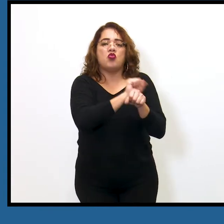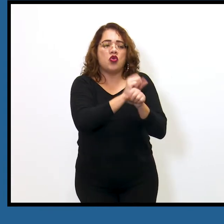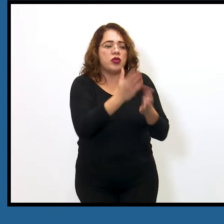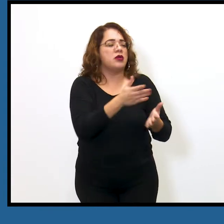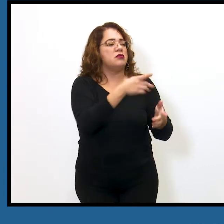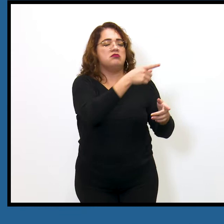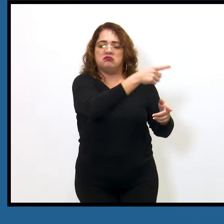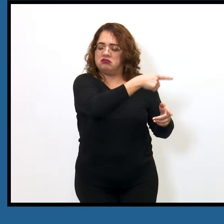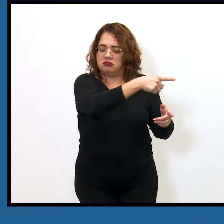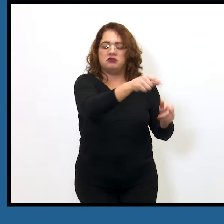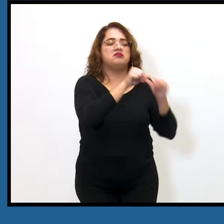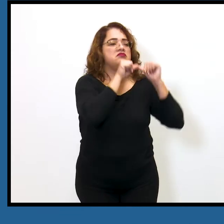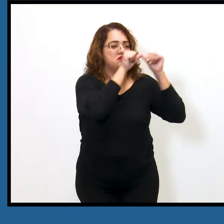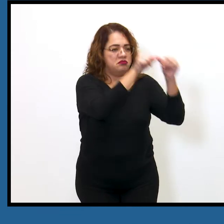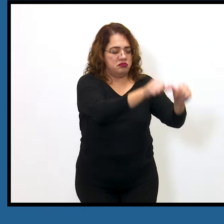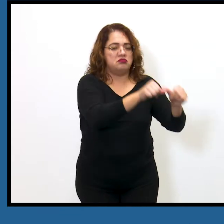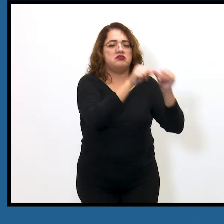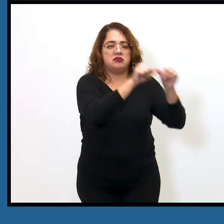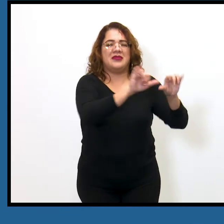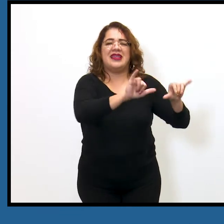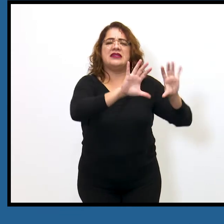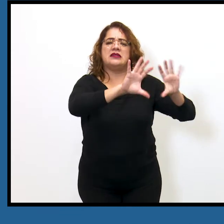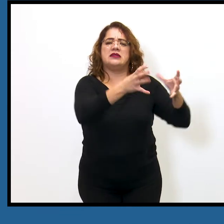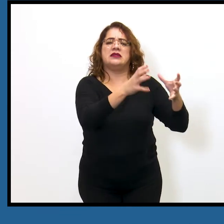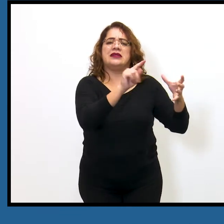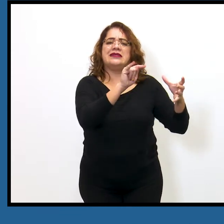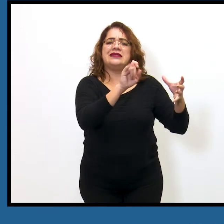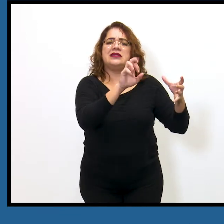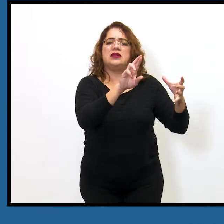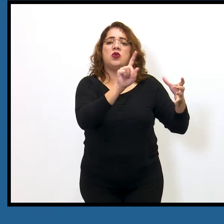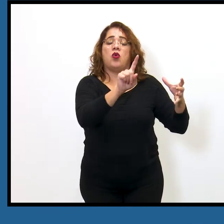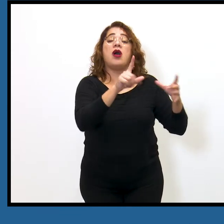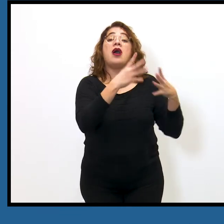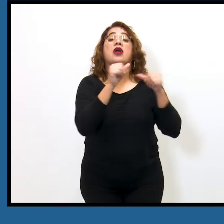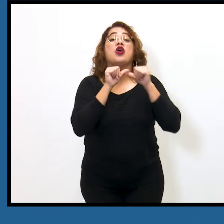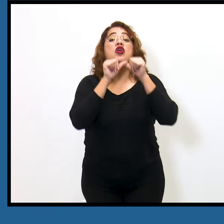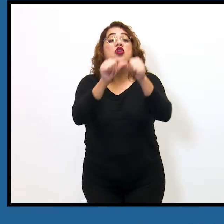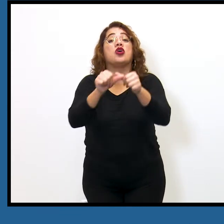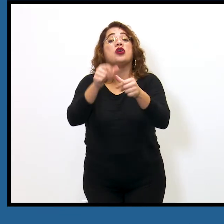to additional groups in the first tier such as our long-term care facilities, both staff and